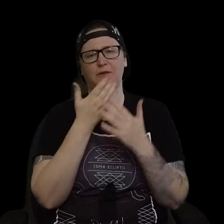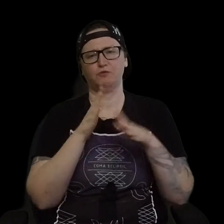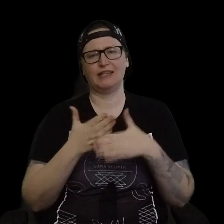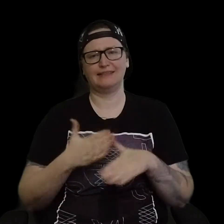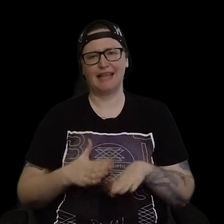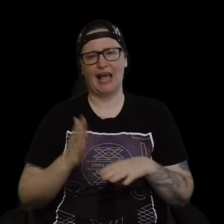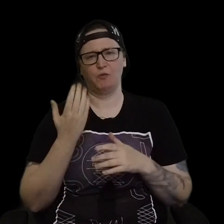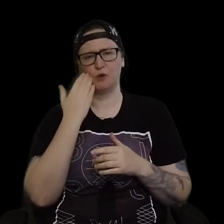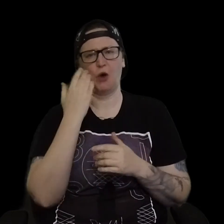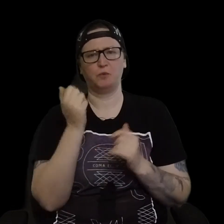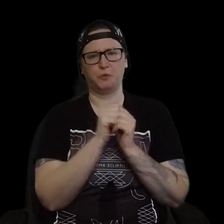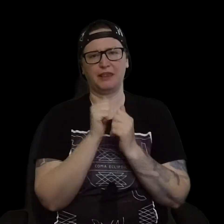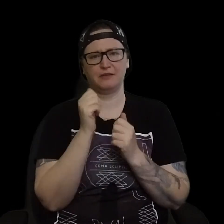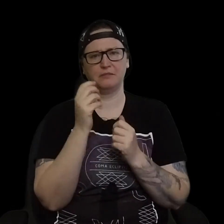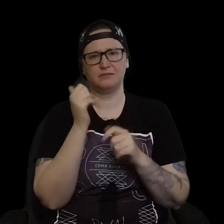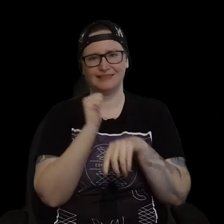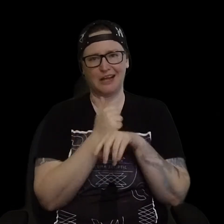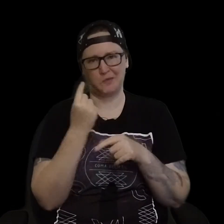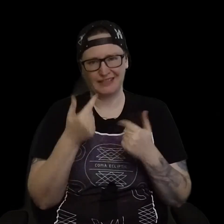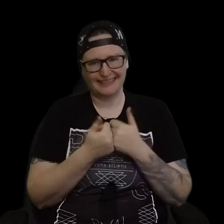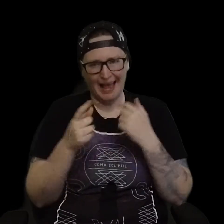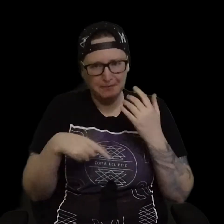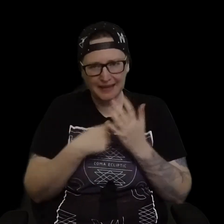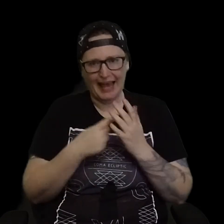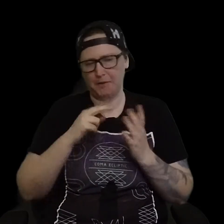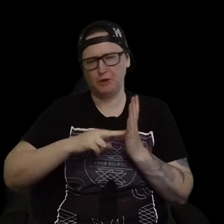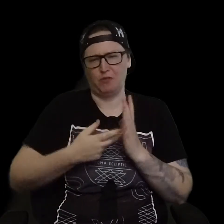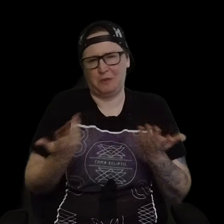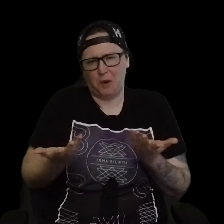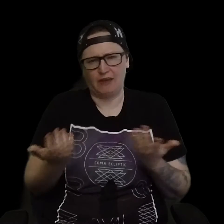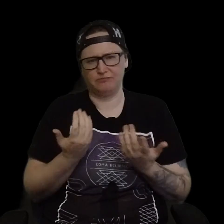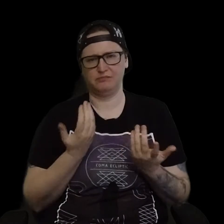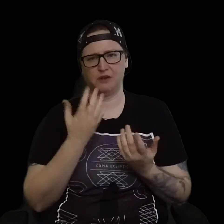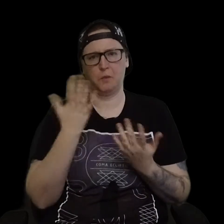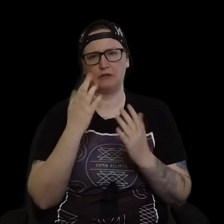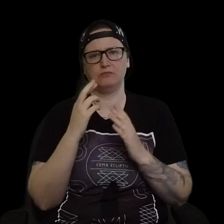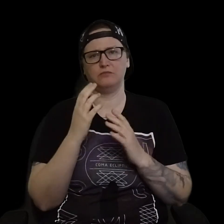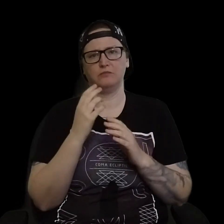with each chapter it breaks down exactly what the setup of the game is what the purpose is